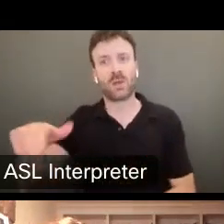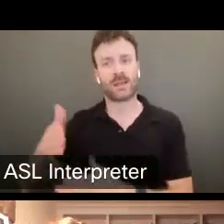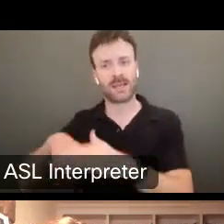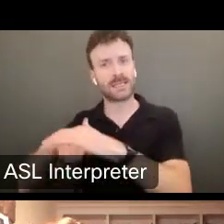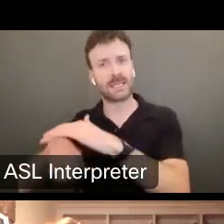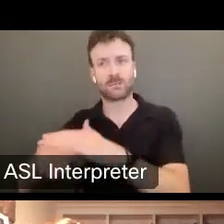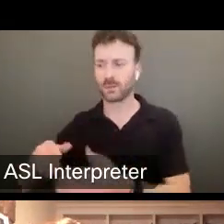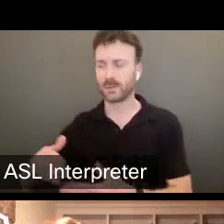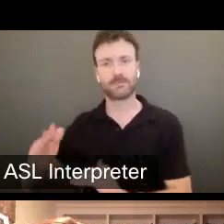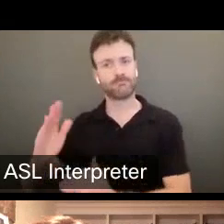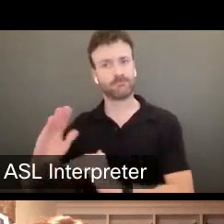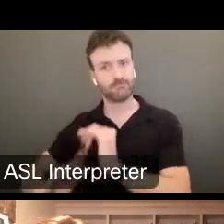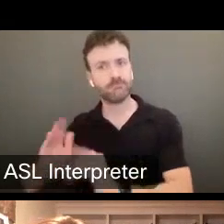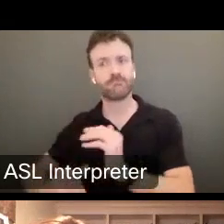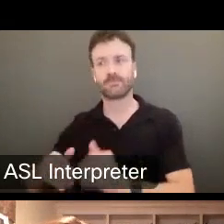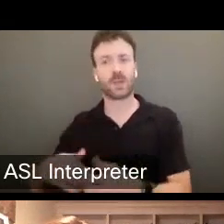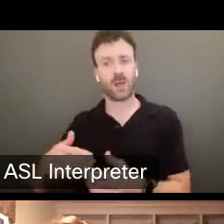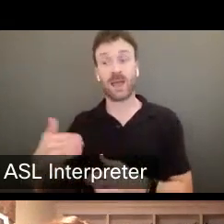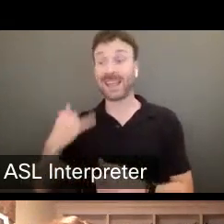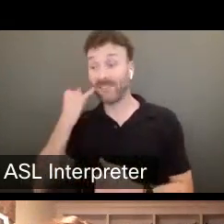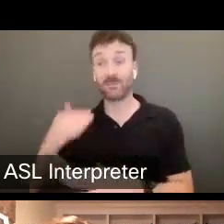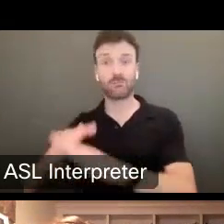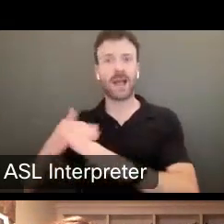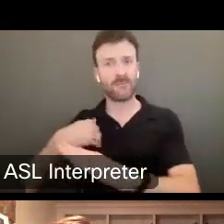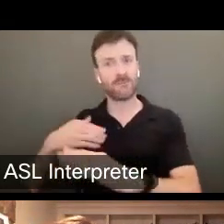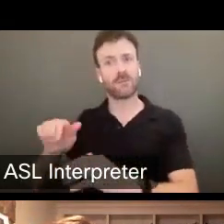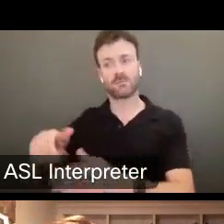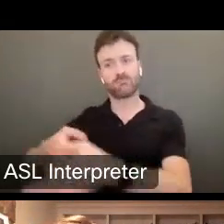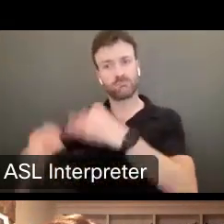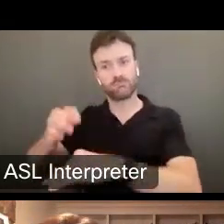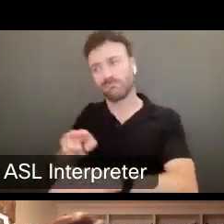in any place where a sidewalk is disrupted by construction.